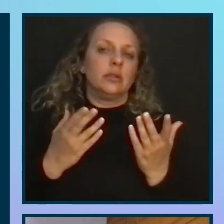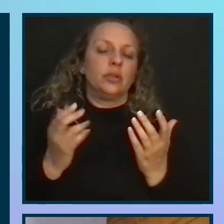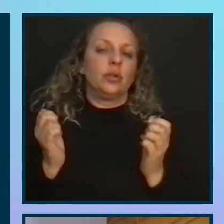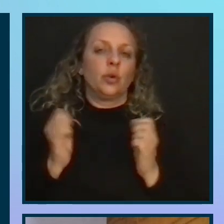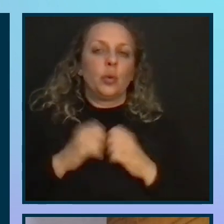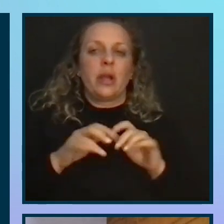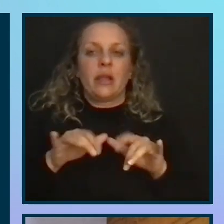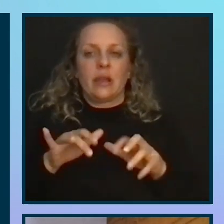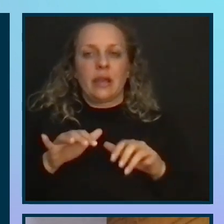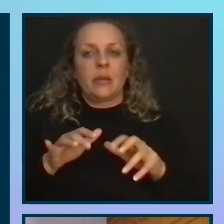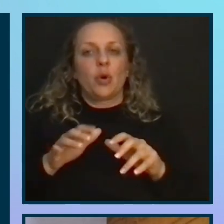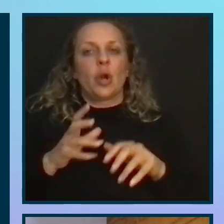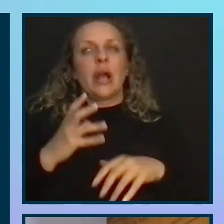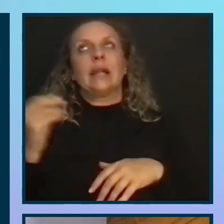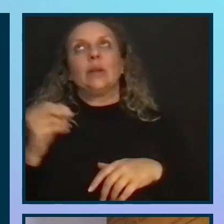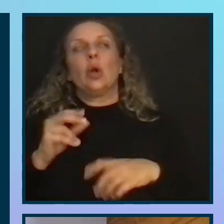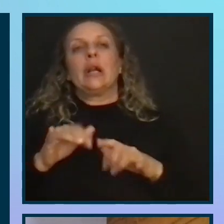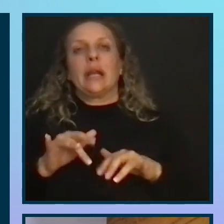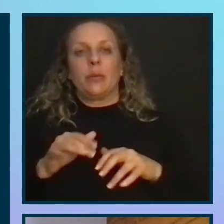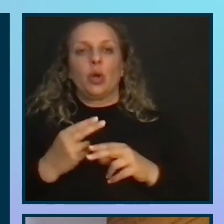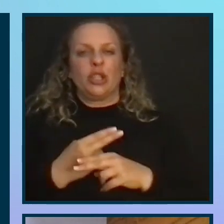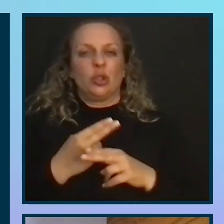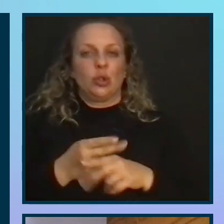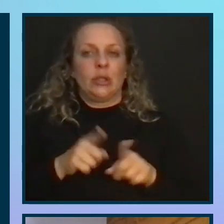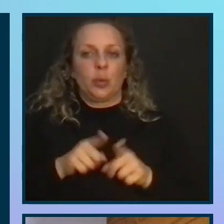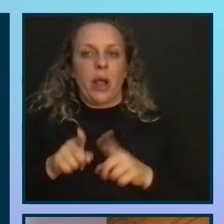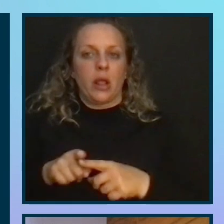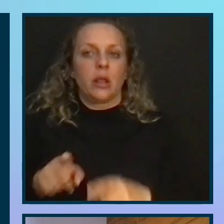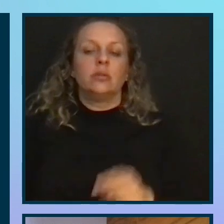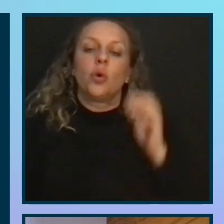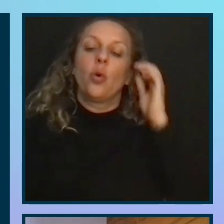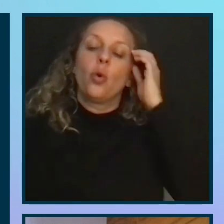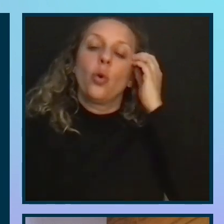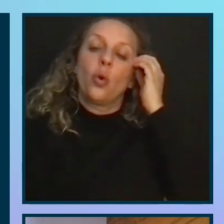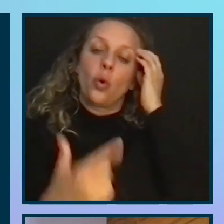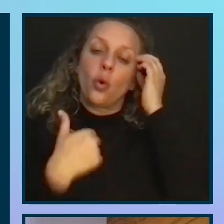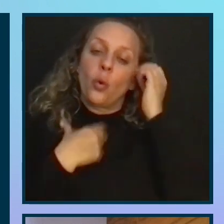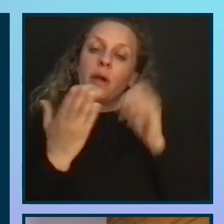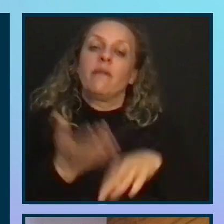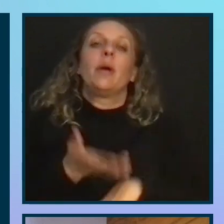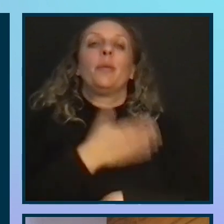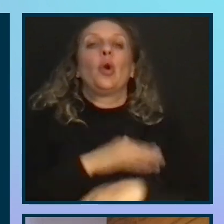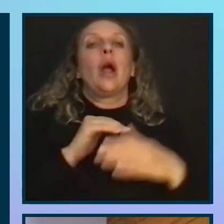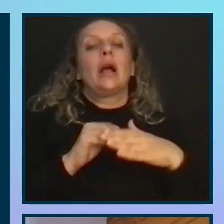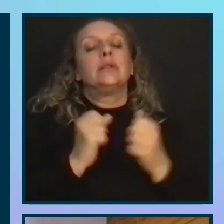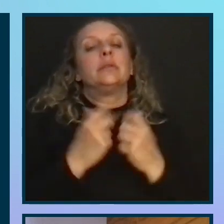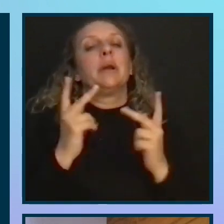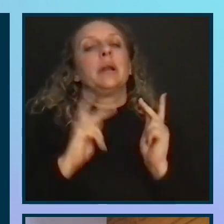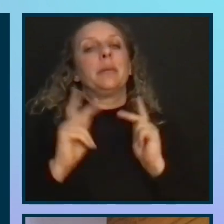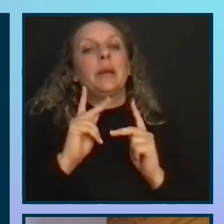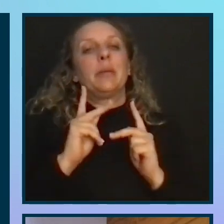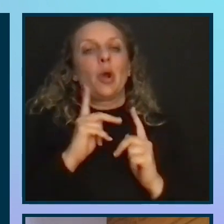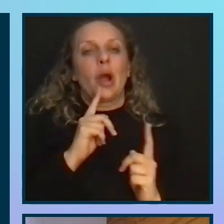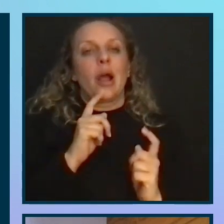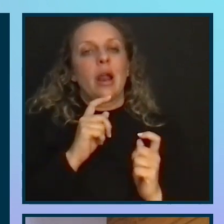only use external keyboard users as well. So we've improved access to many people and aspects of accessibility.